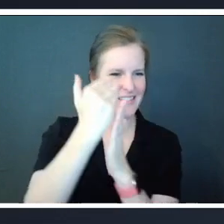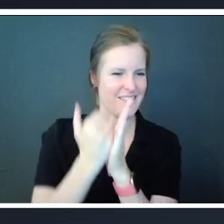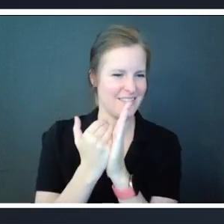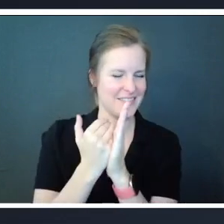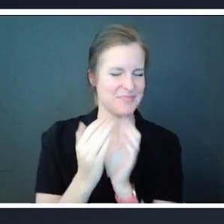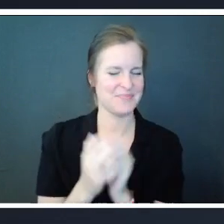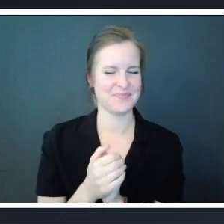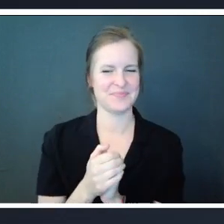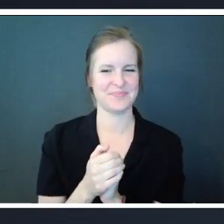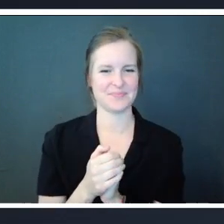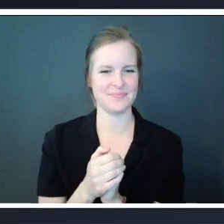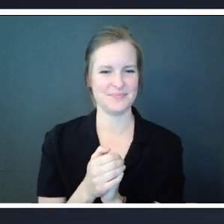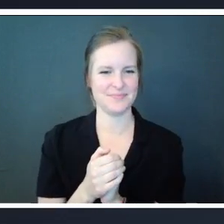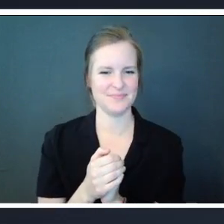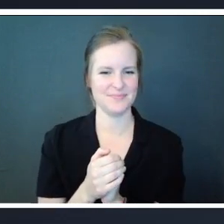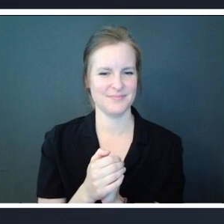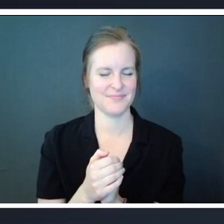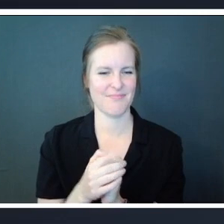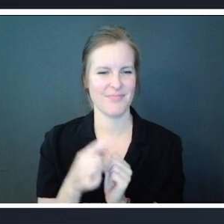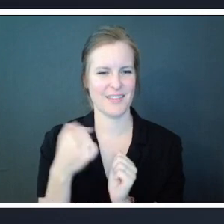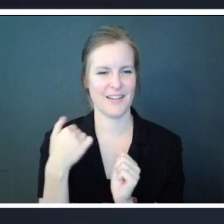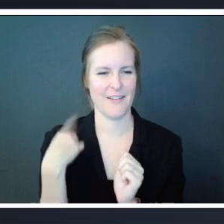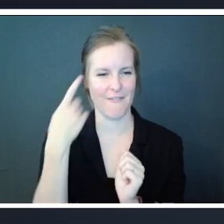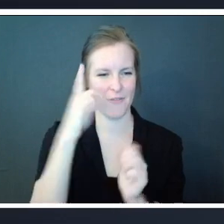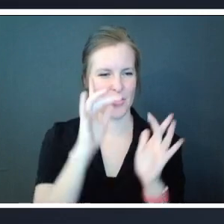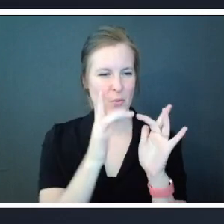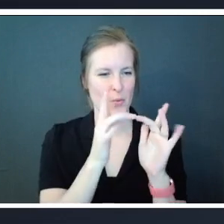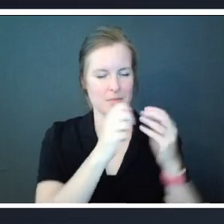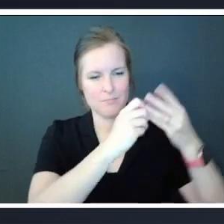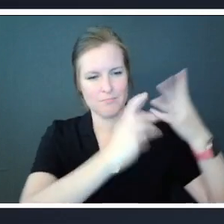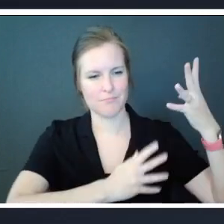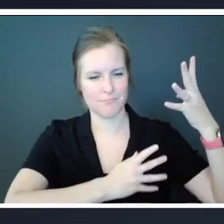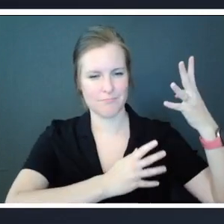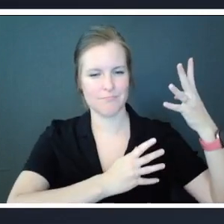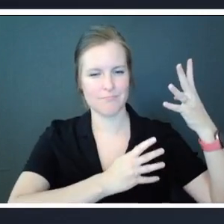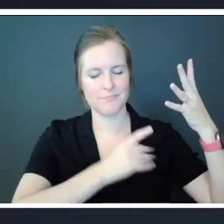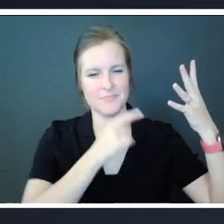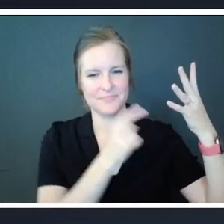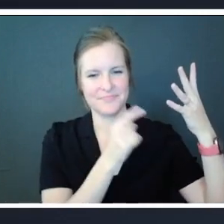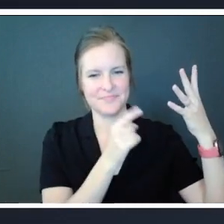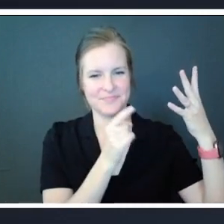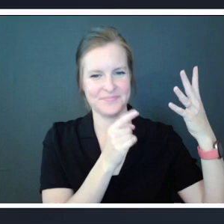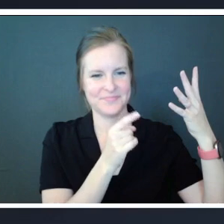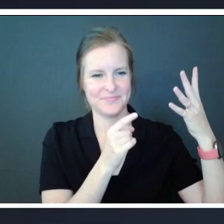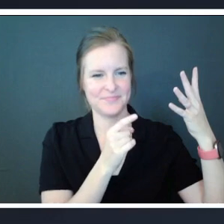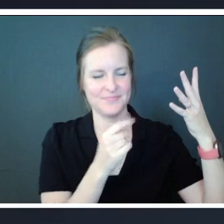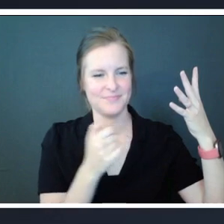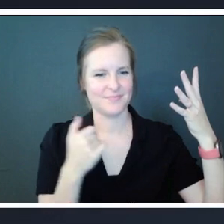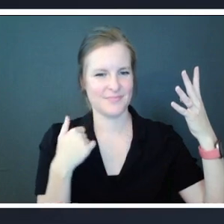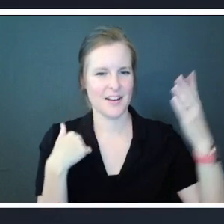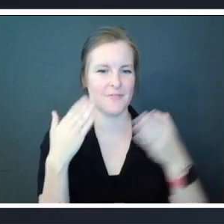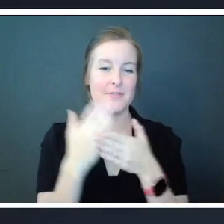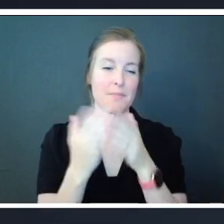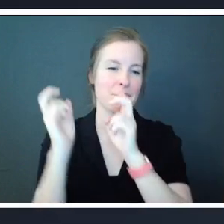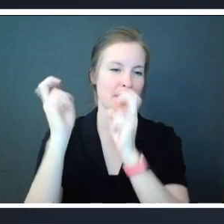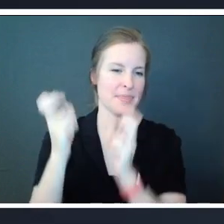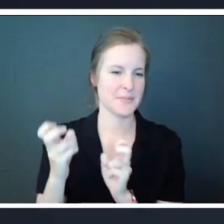far right, you can kind of get a screenshot of an idea of some of the themes that we've highlighted.